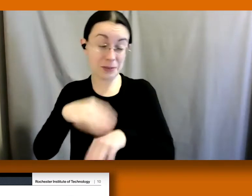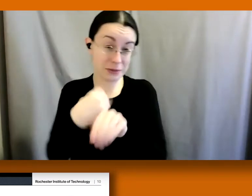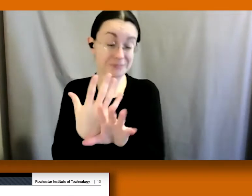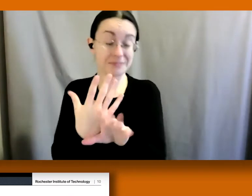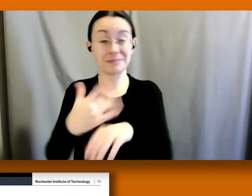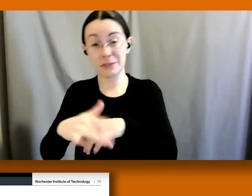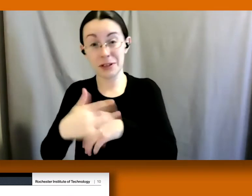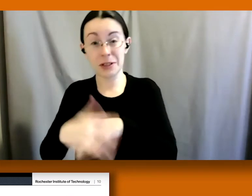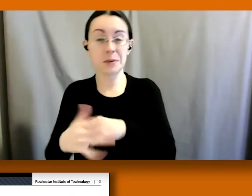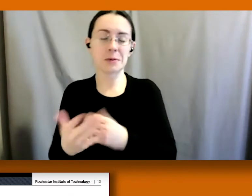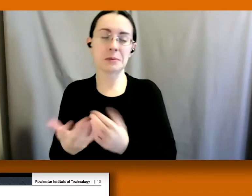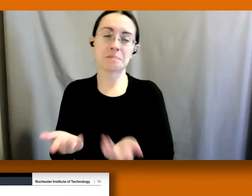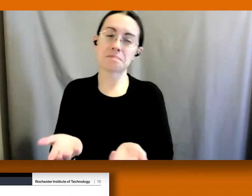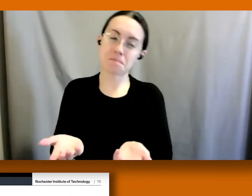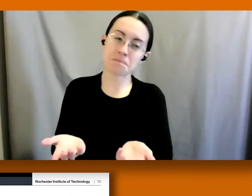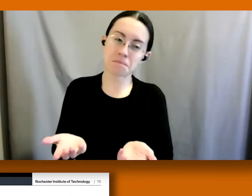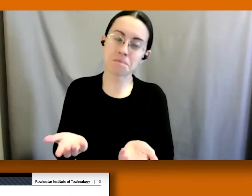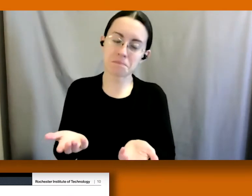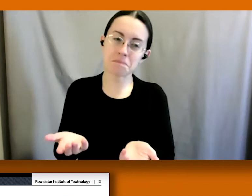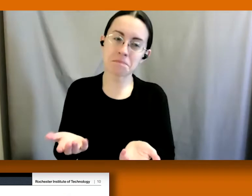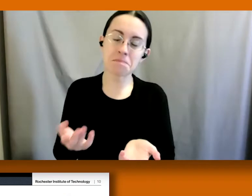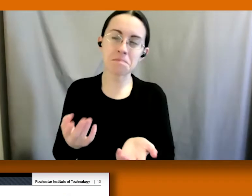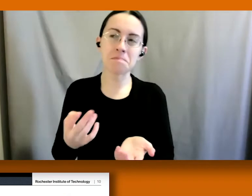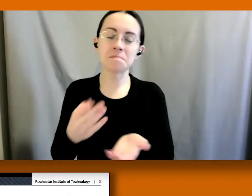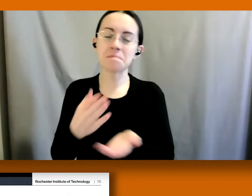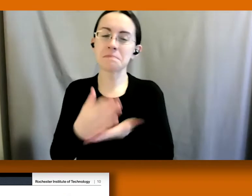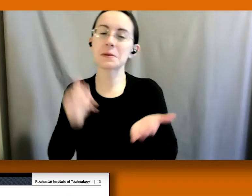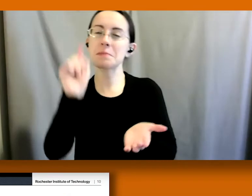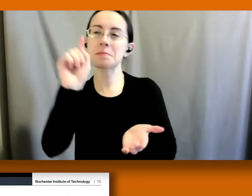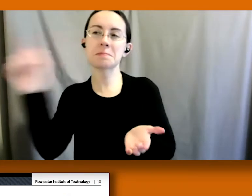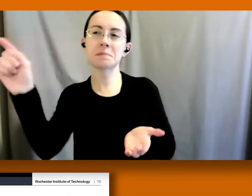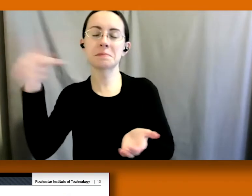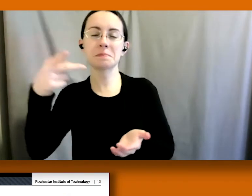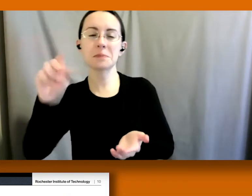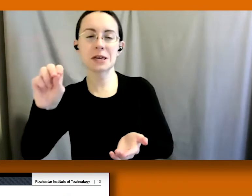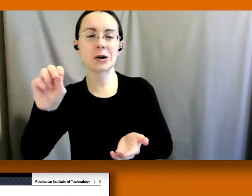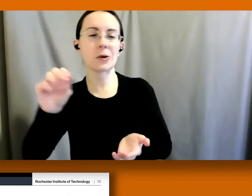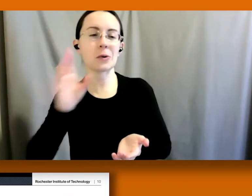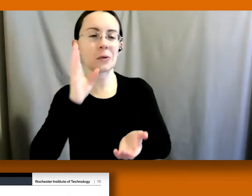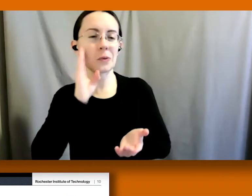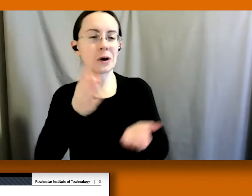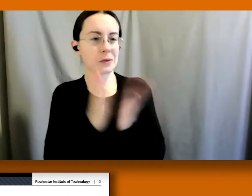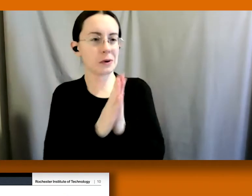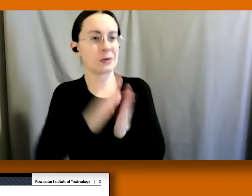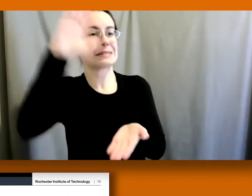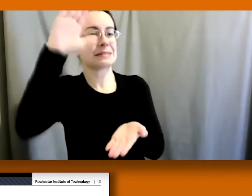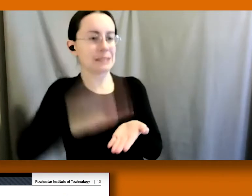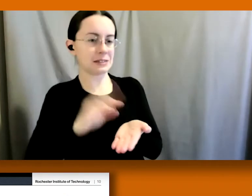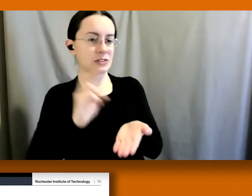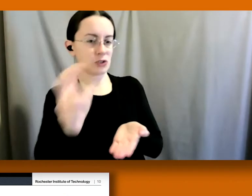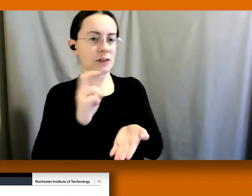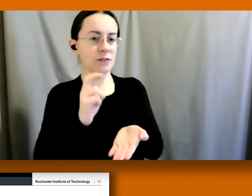some program officers, um, might request you to reduce those travels prior to an award.